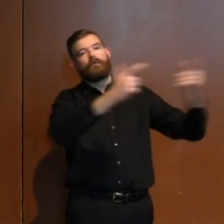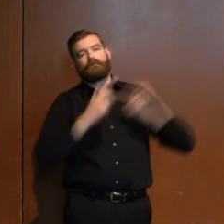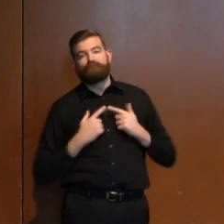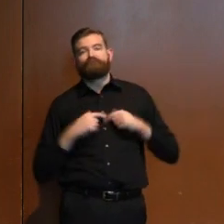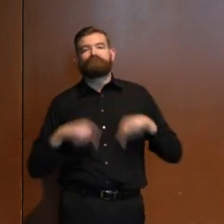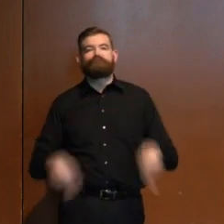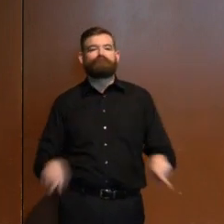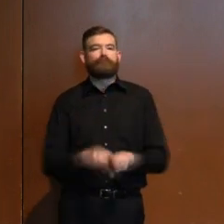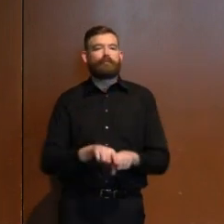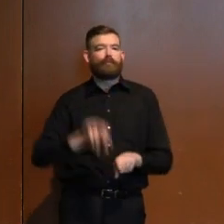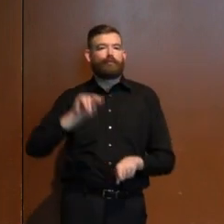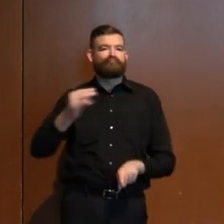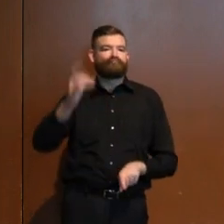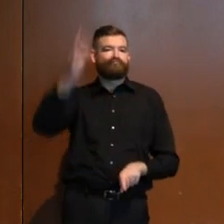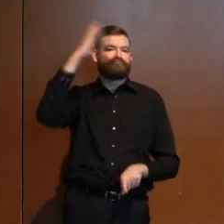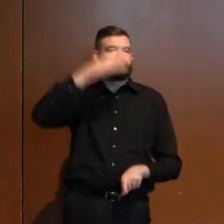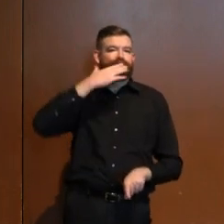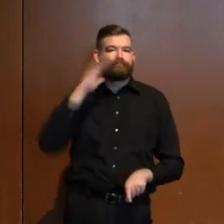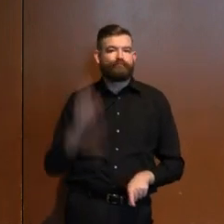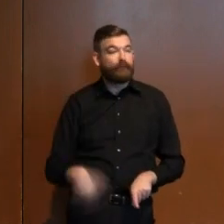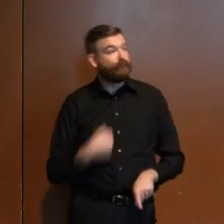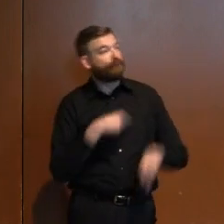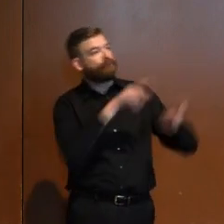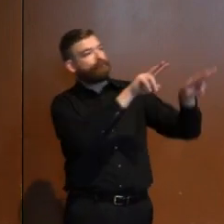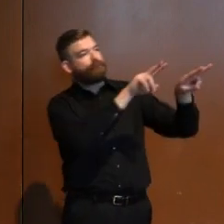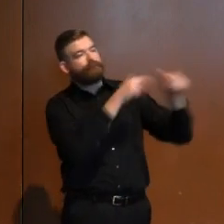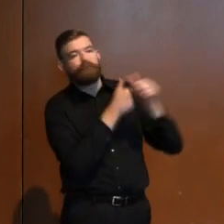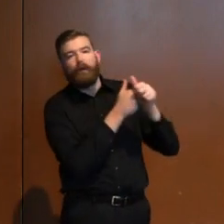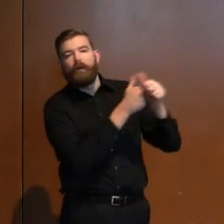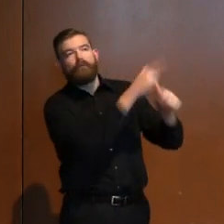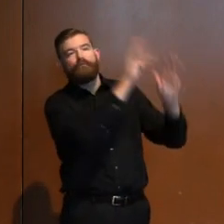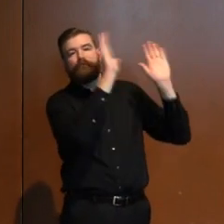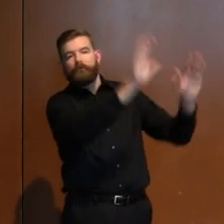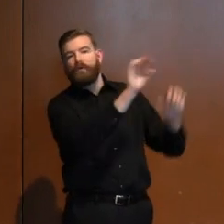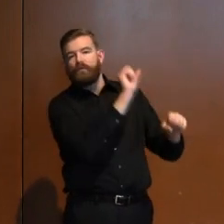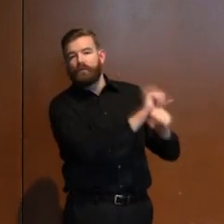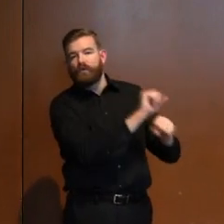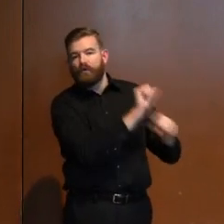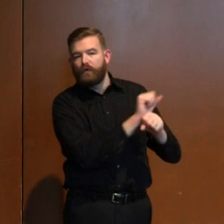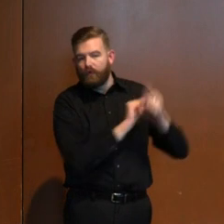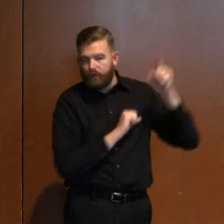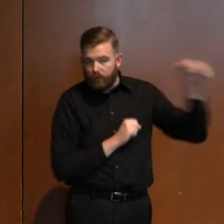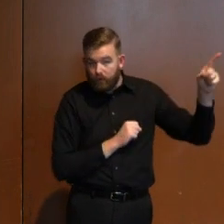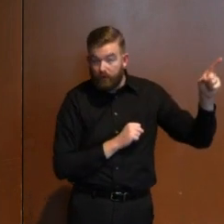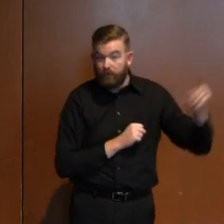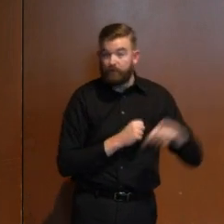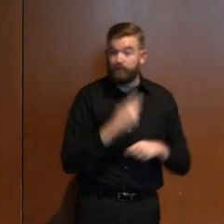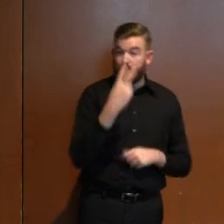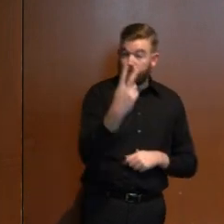RESPECTS I DON'T THINK HE USED THE PHRASE CANARY IN THE COAL MINE BUT I THINK HE'S LIVING